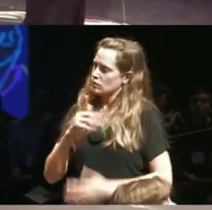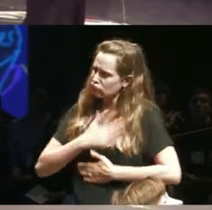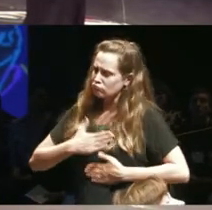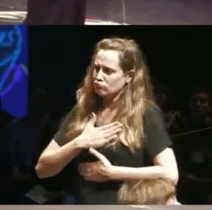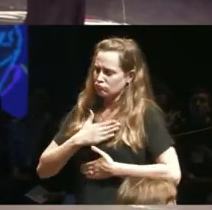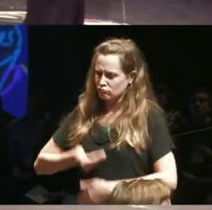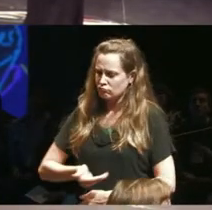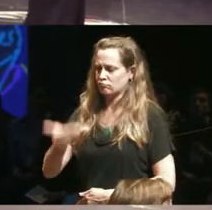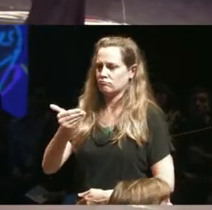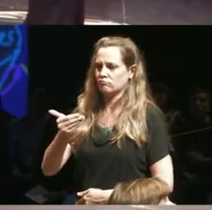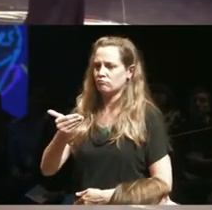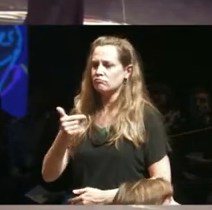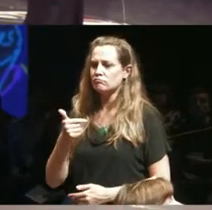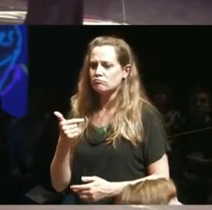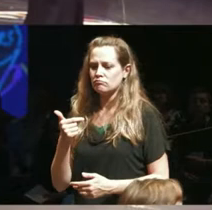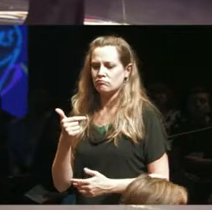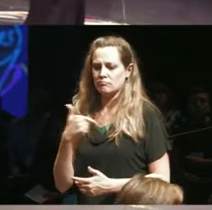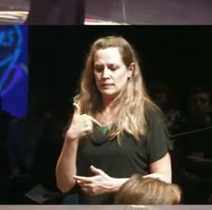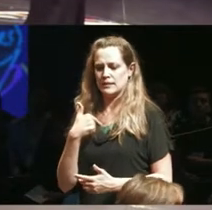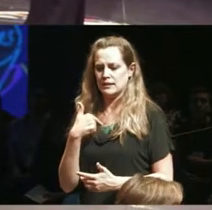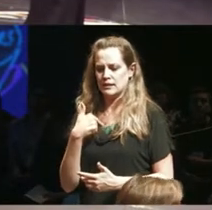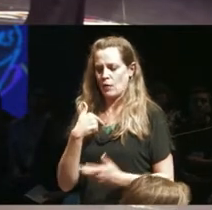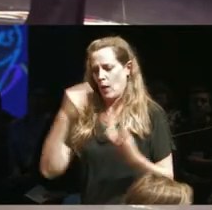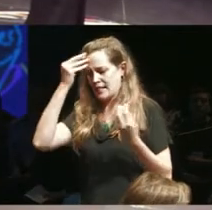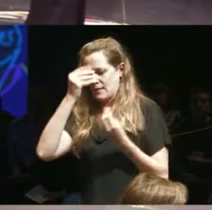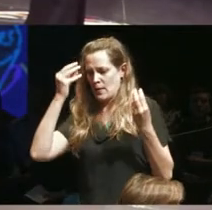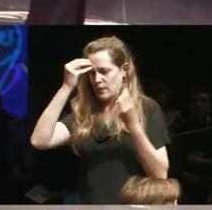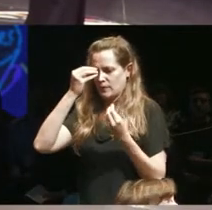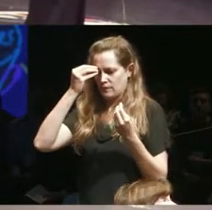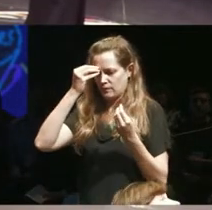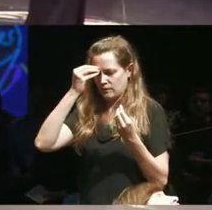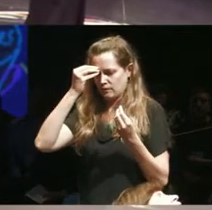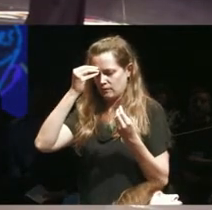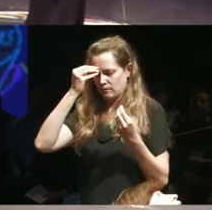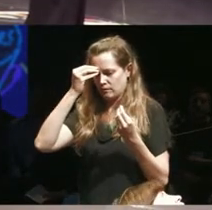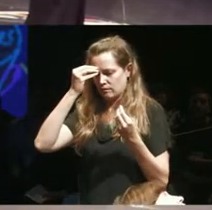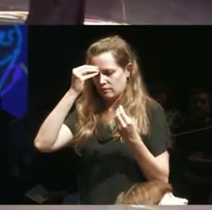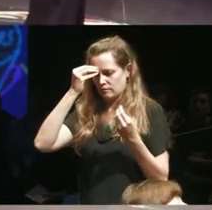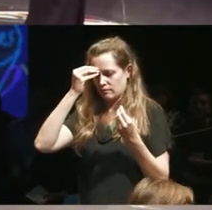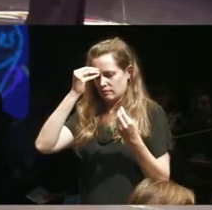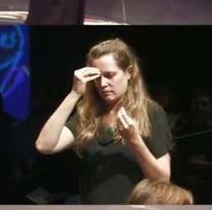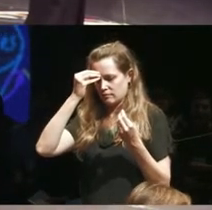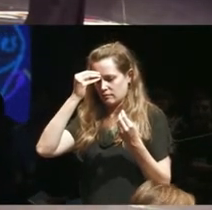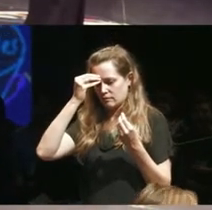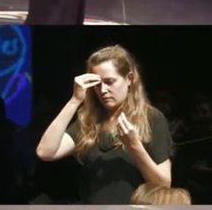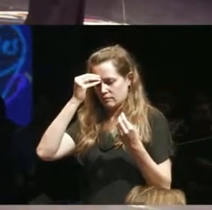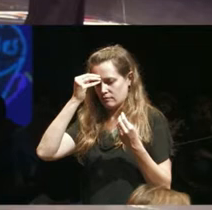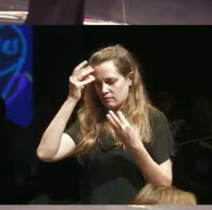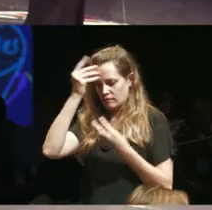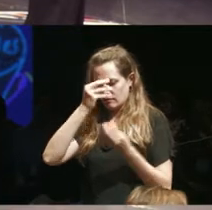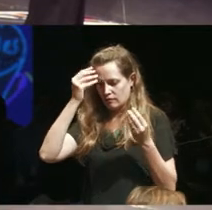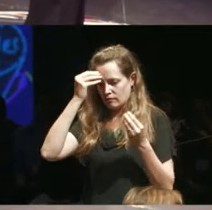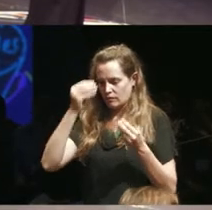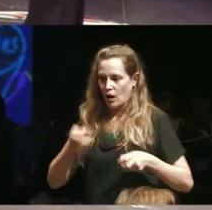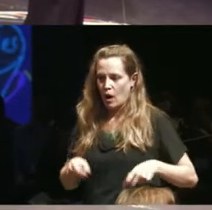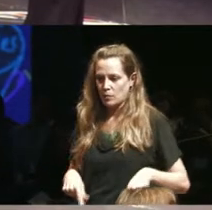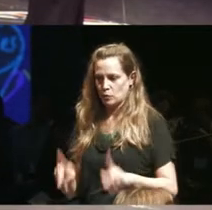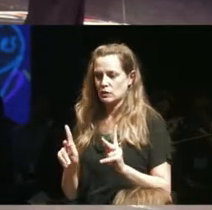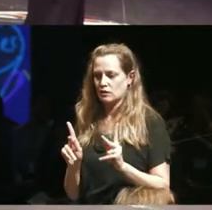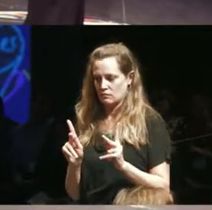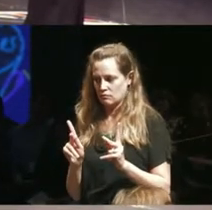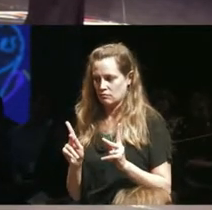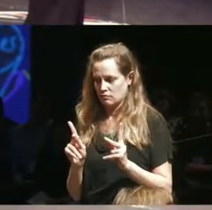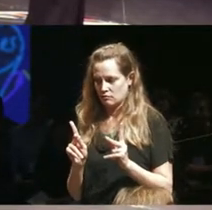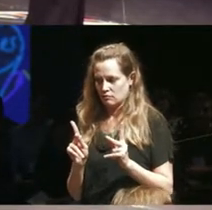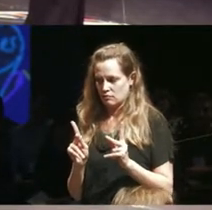how can i how can I think about using using this opportunity in in a